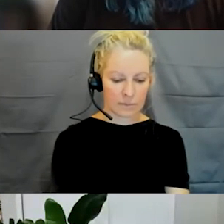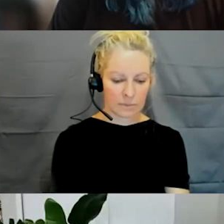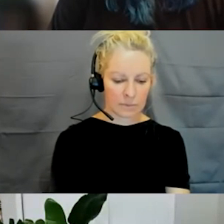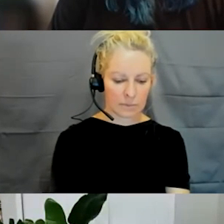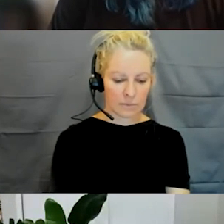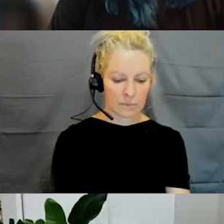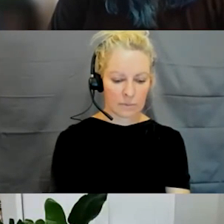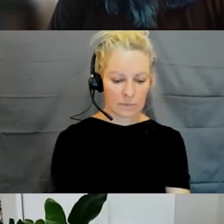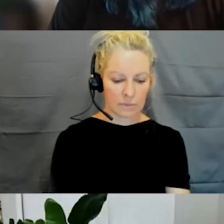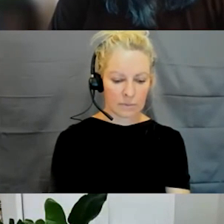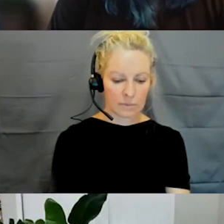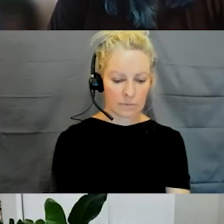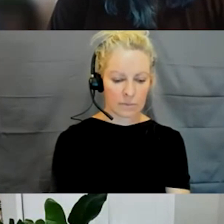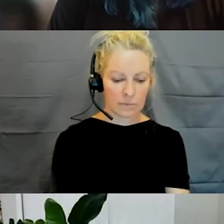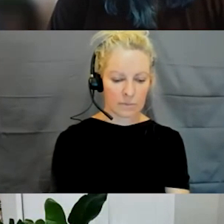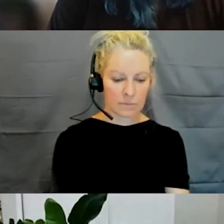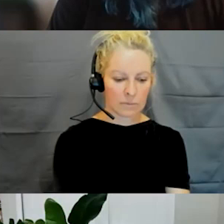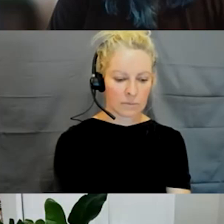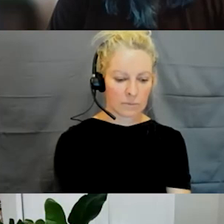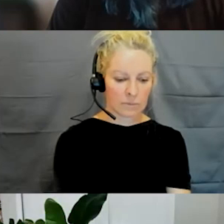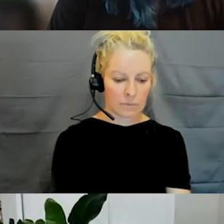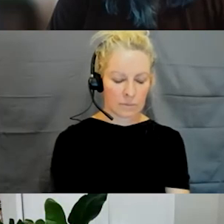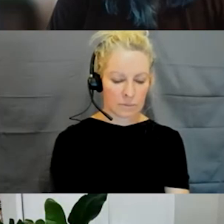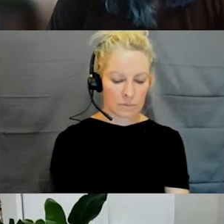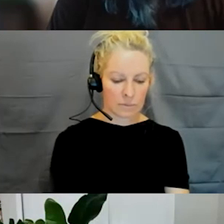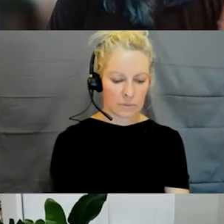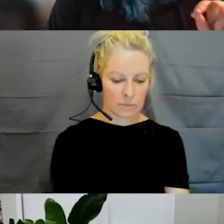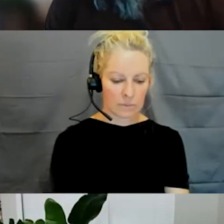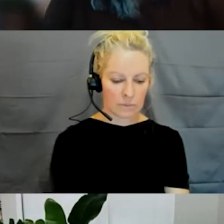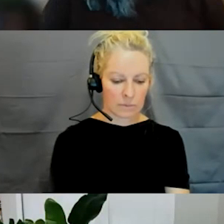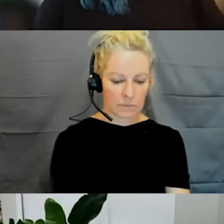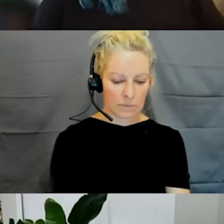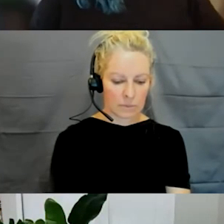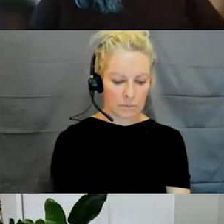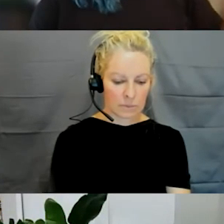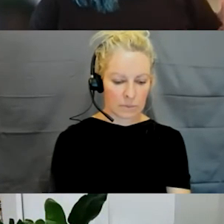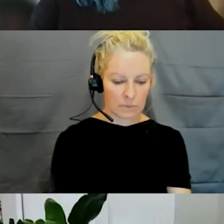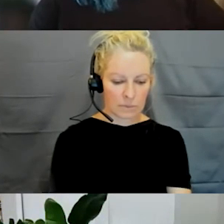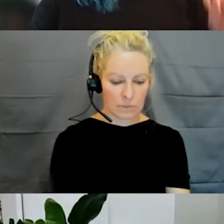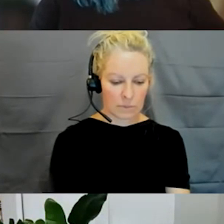the accessibility panel changes based on what you have selected in the HTML that is displayed